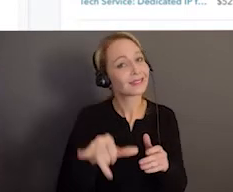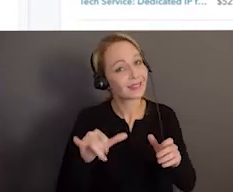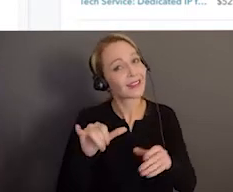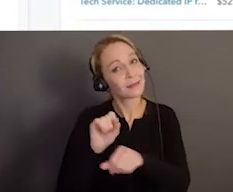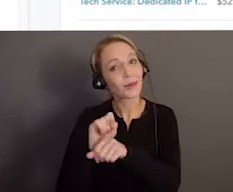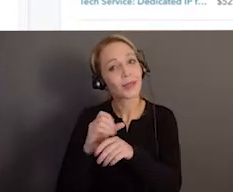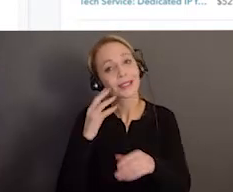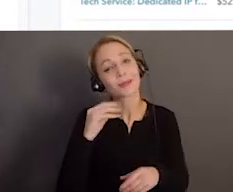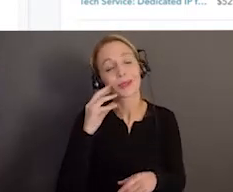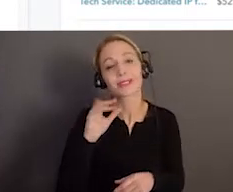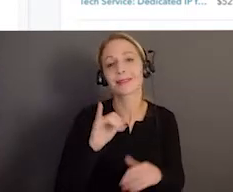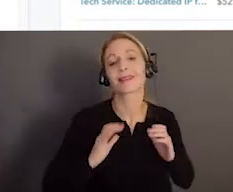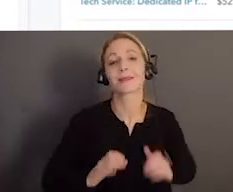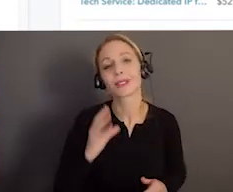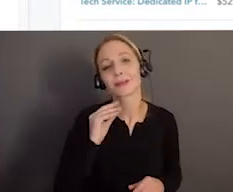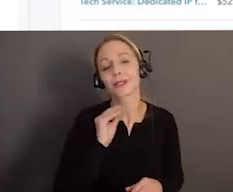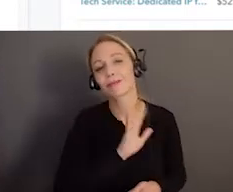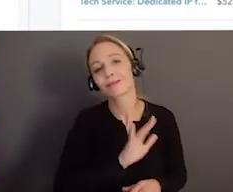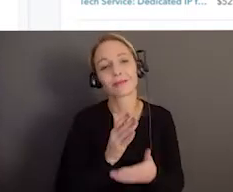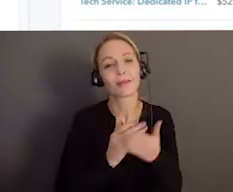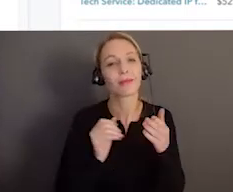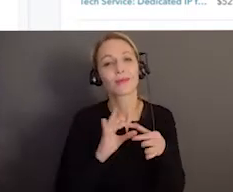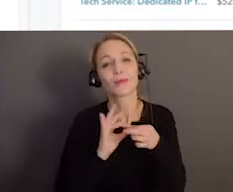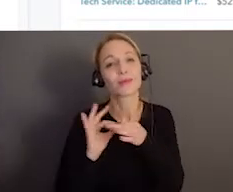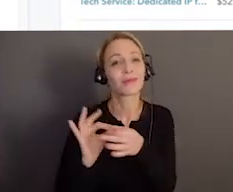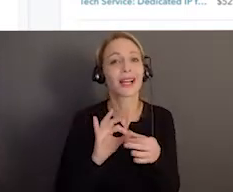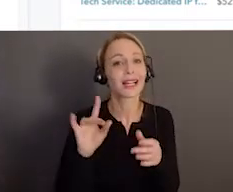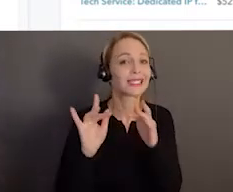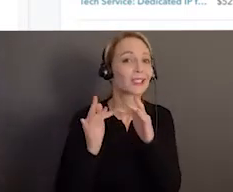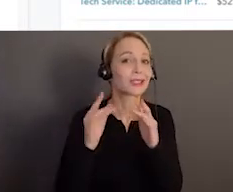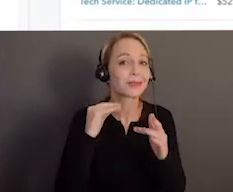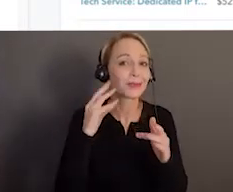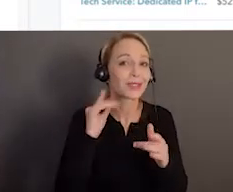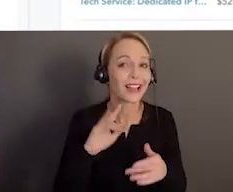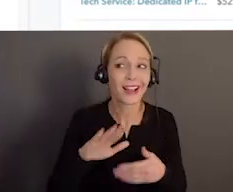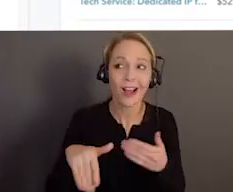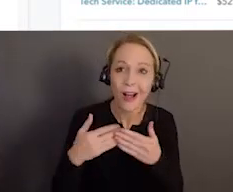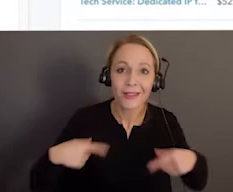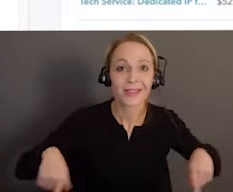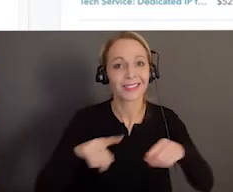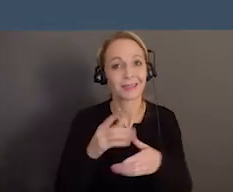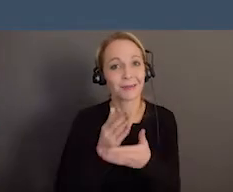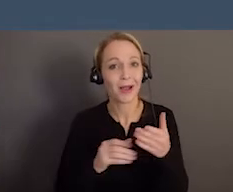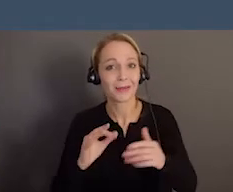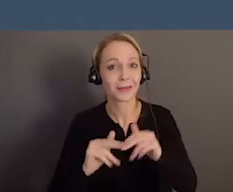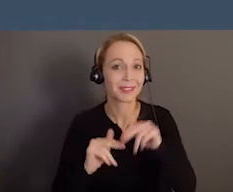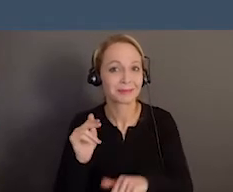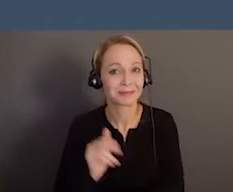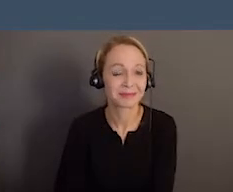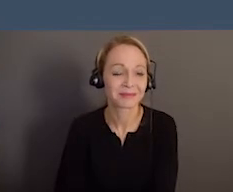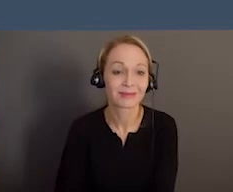EXPERIENCE THAT ALL OF US ARE PART OF BUILDING. AND SO WHAT ARE WE DOING ABOUT IT AS HubSpot?